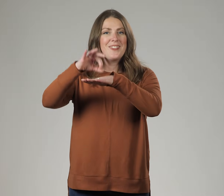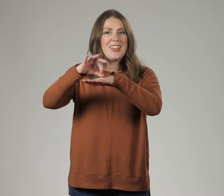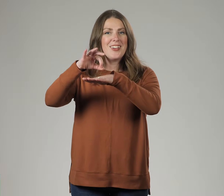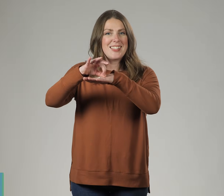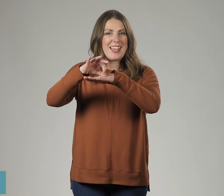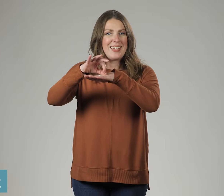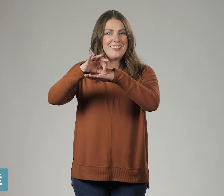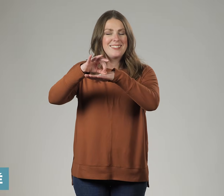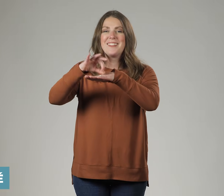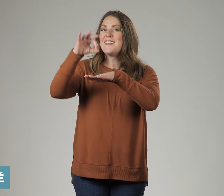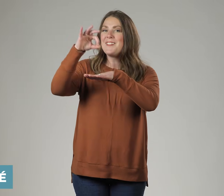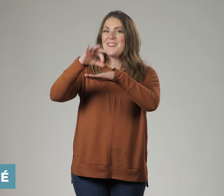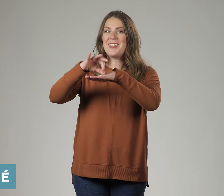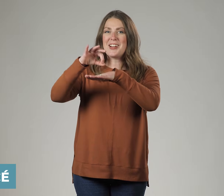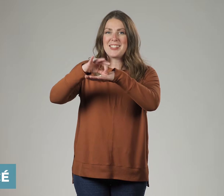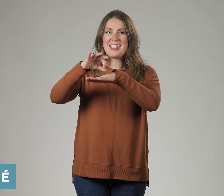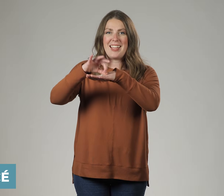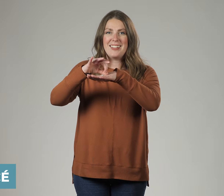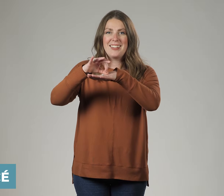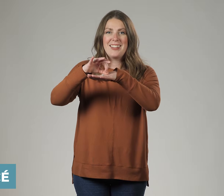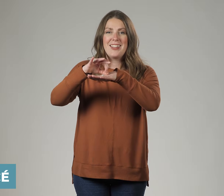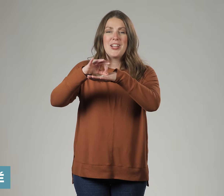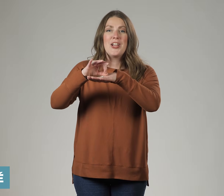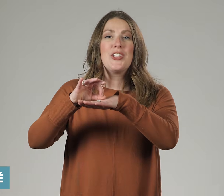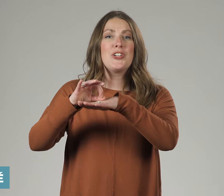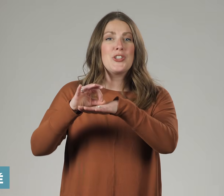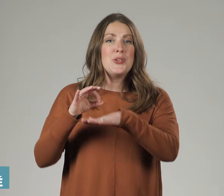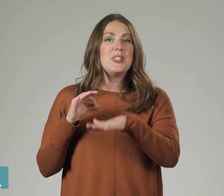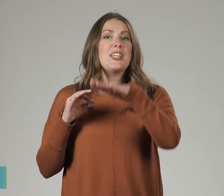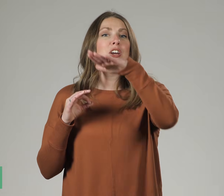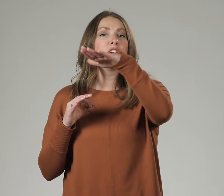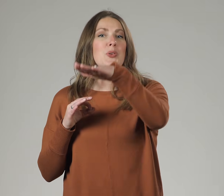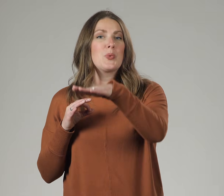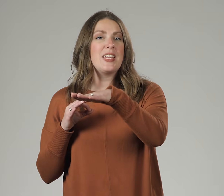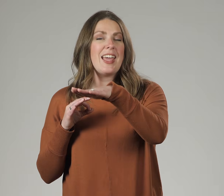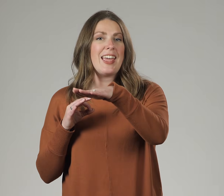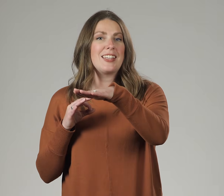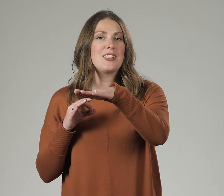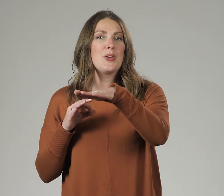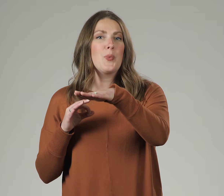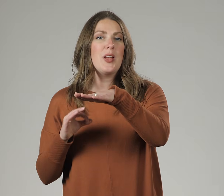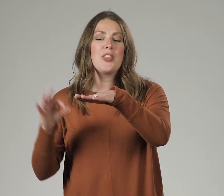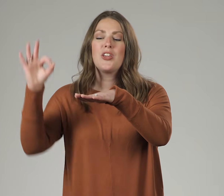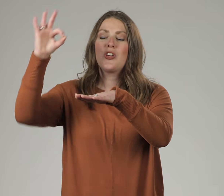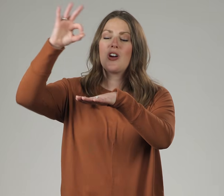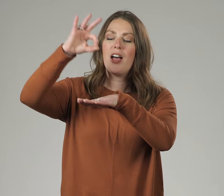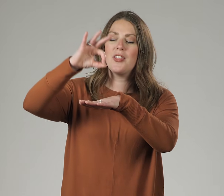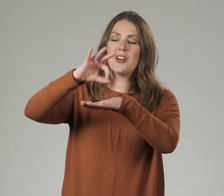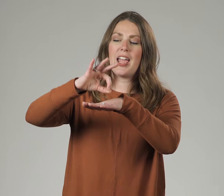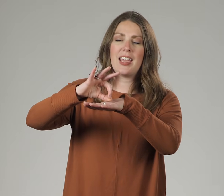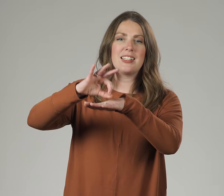Fiancee. You're using your ring-hand with your other hand